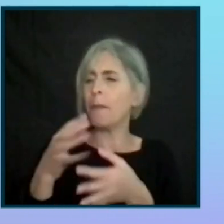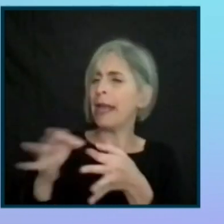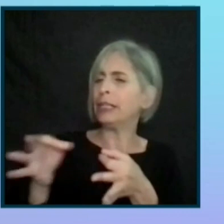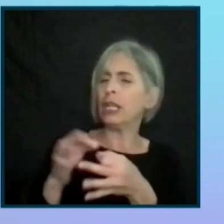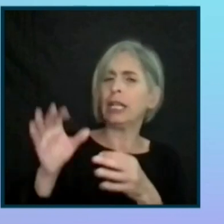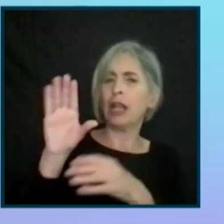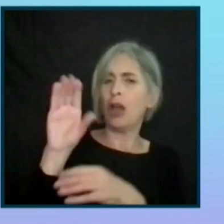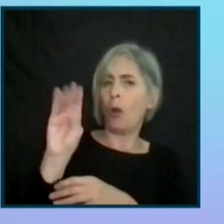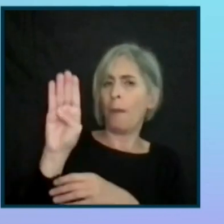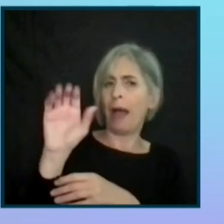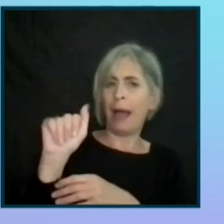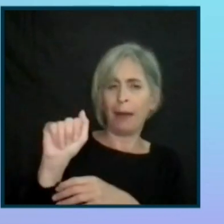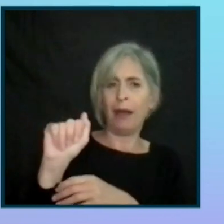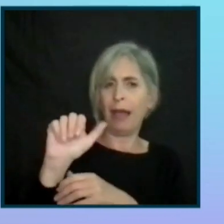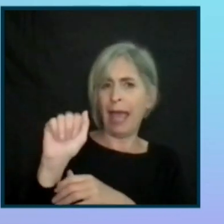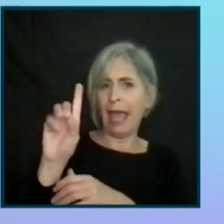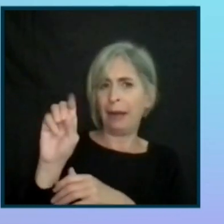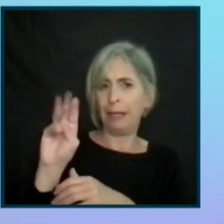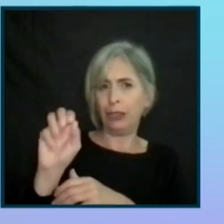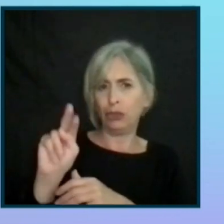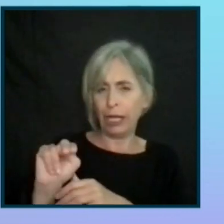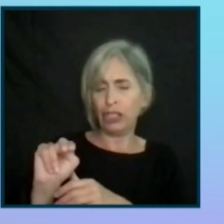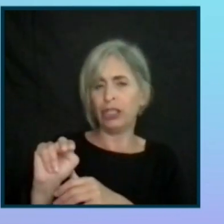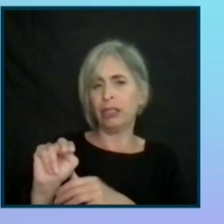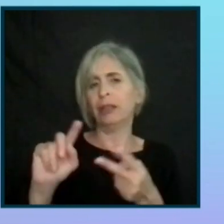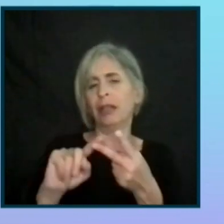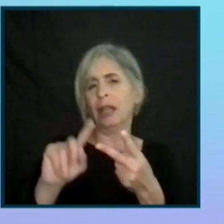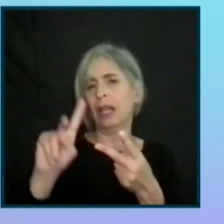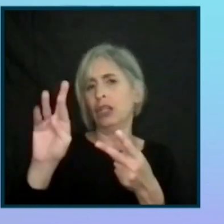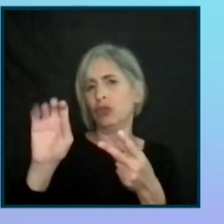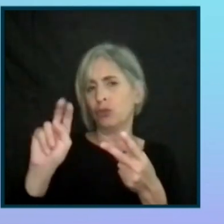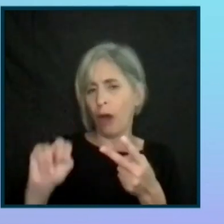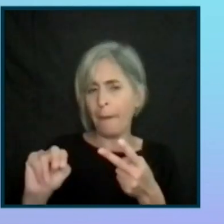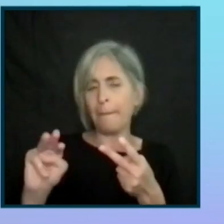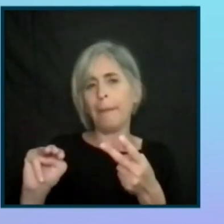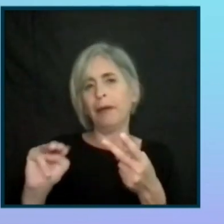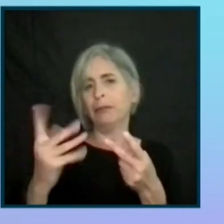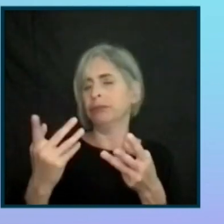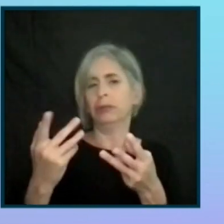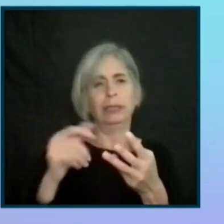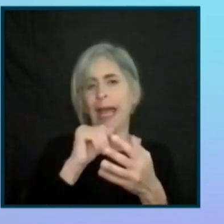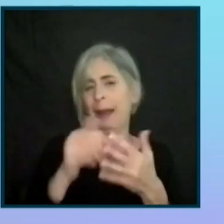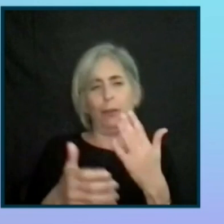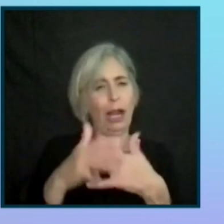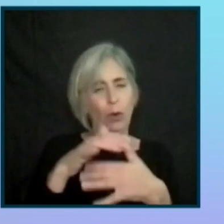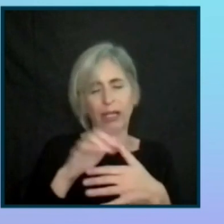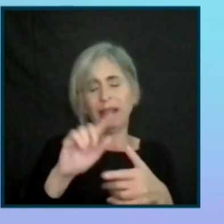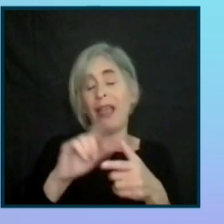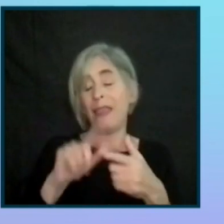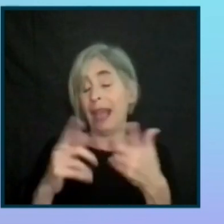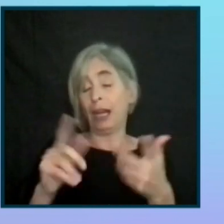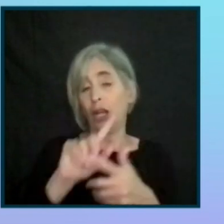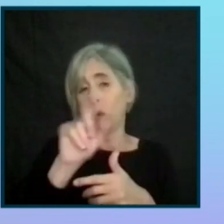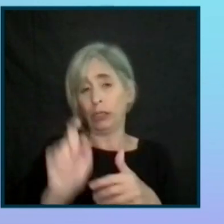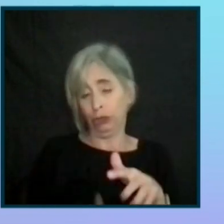it a priority, the Trump administration coming in and deprioritizing that, one of the questions that came in is,